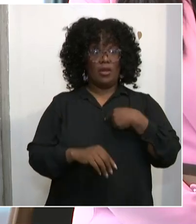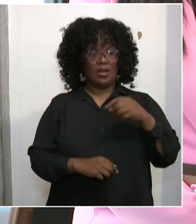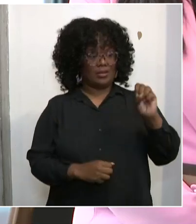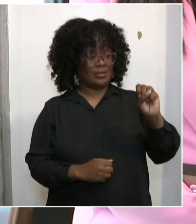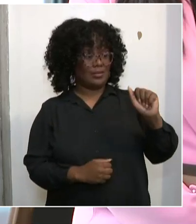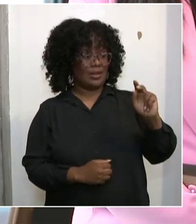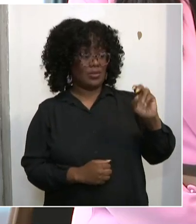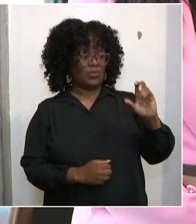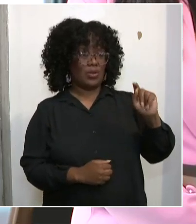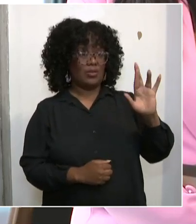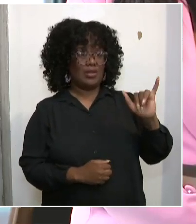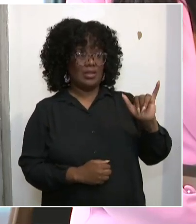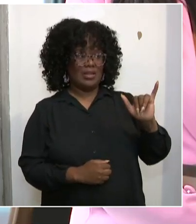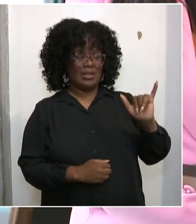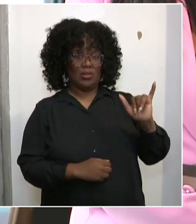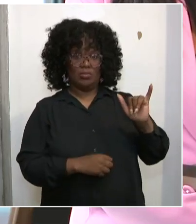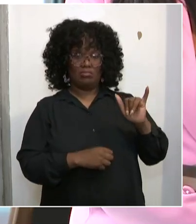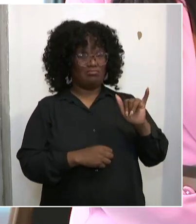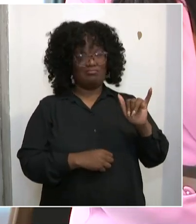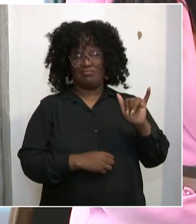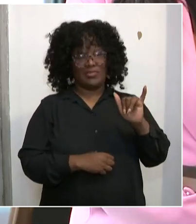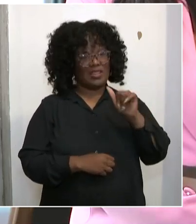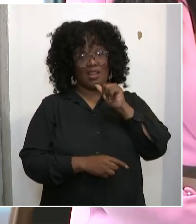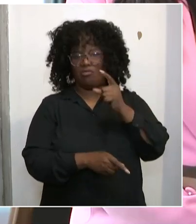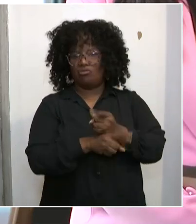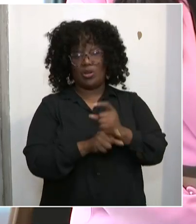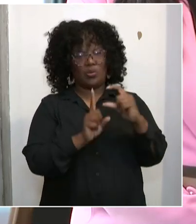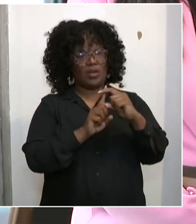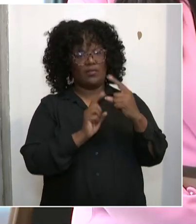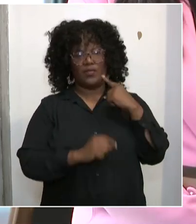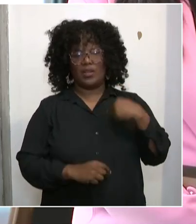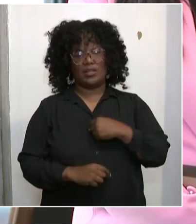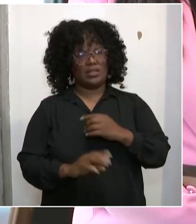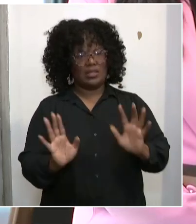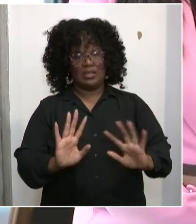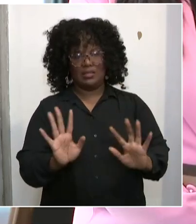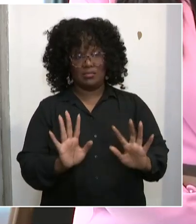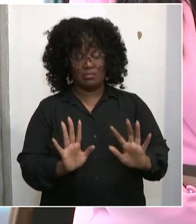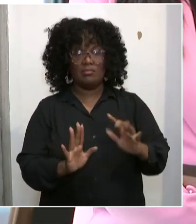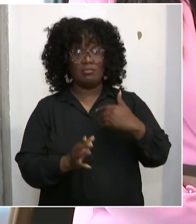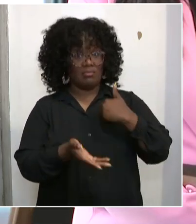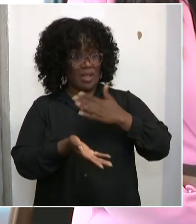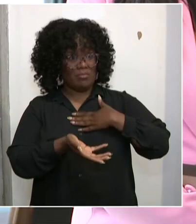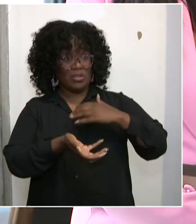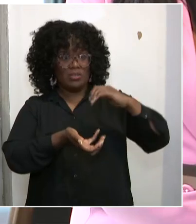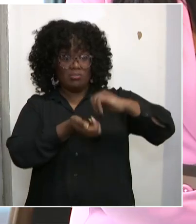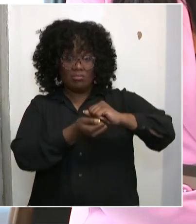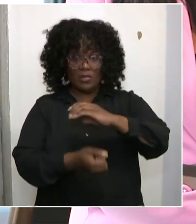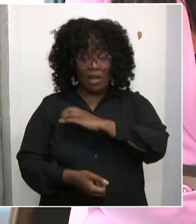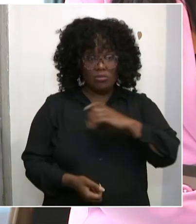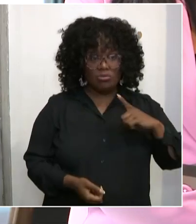Now we are happy to work with the council on making sure that provisions that were reflected there are